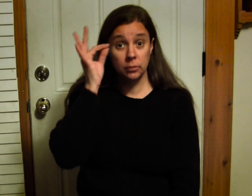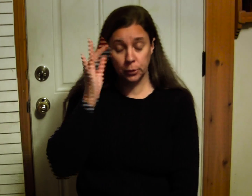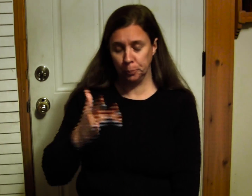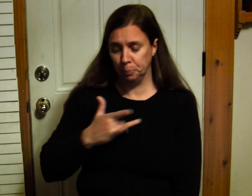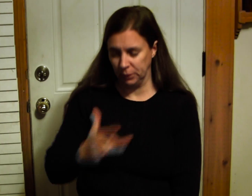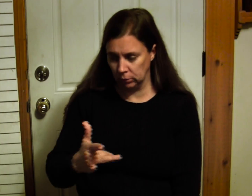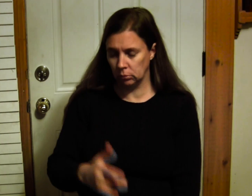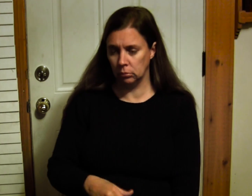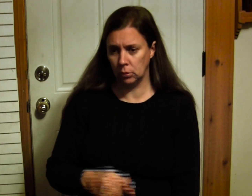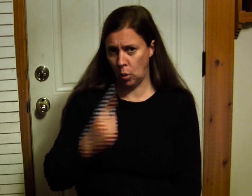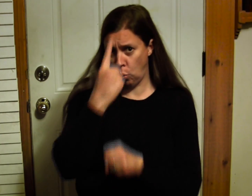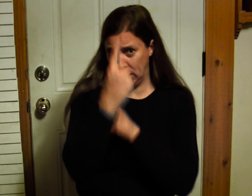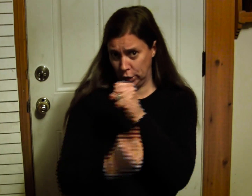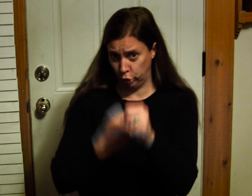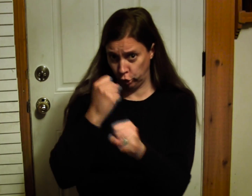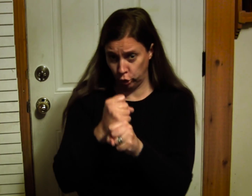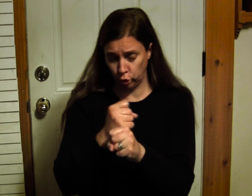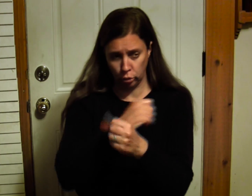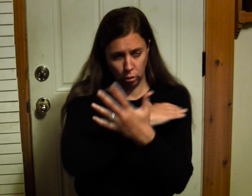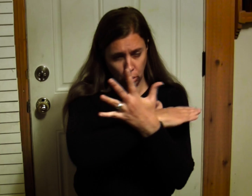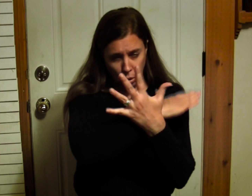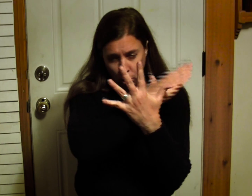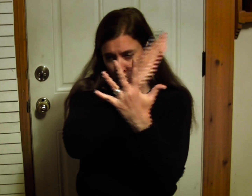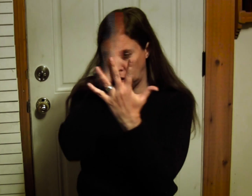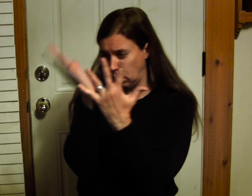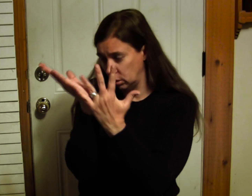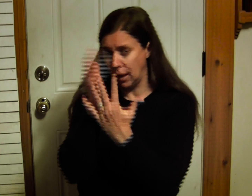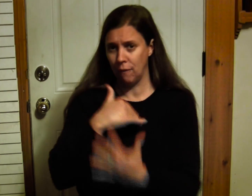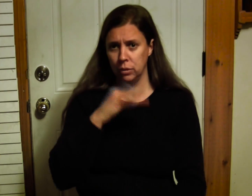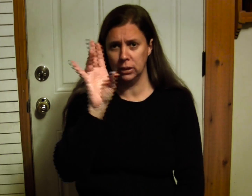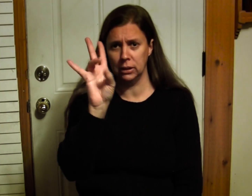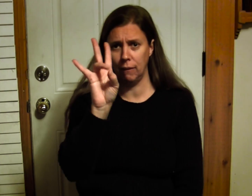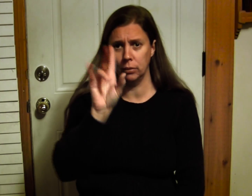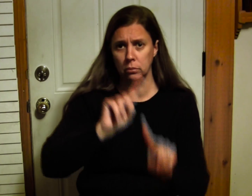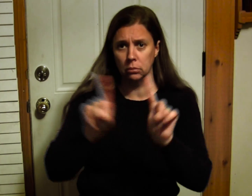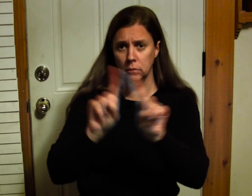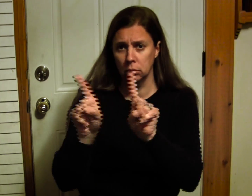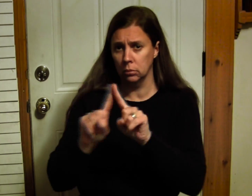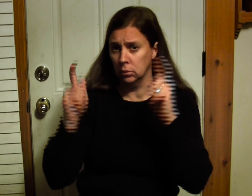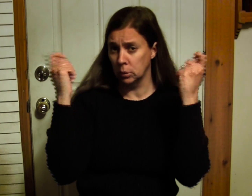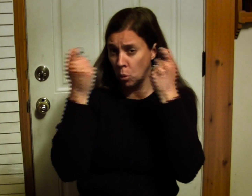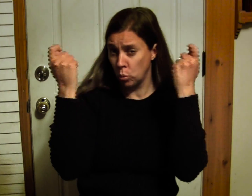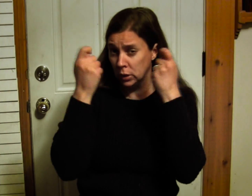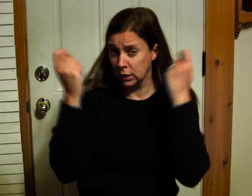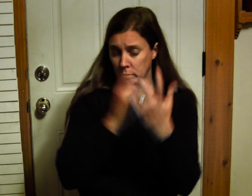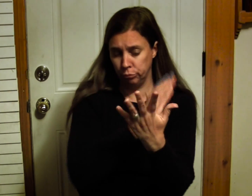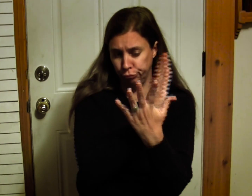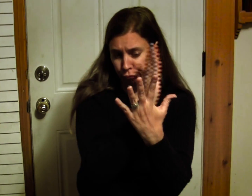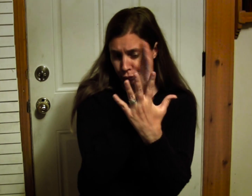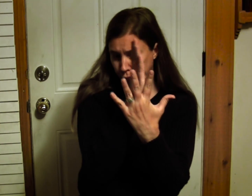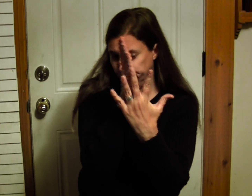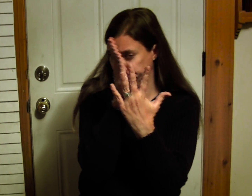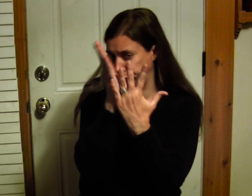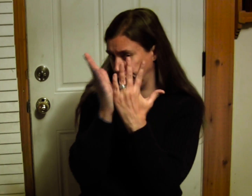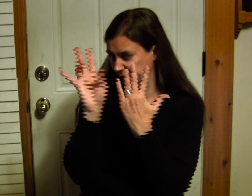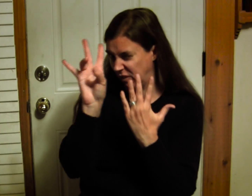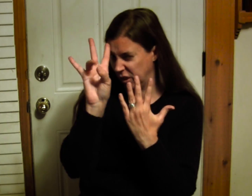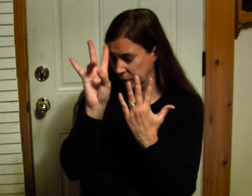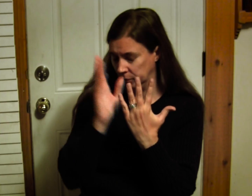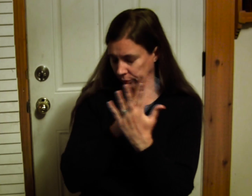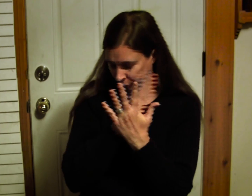Okay, usually in one year, Indians have seven different ceremonies.